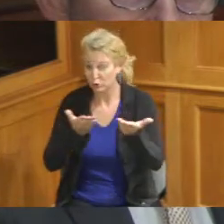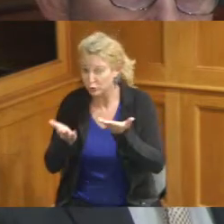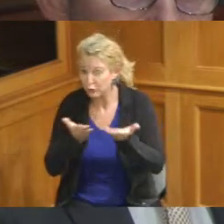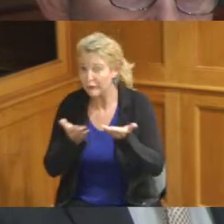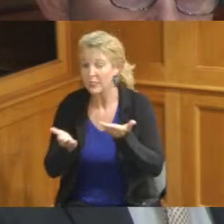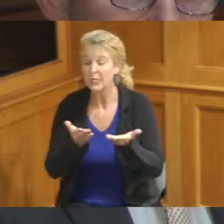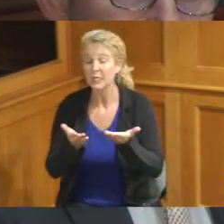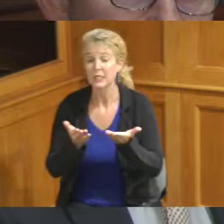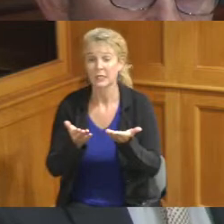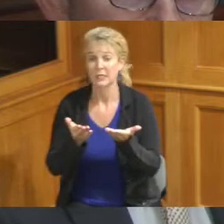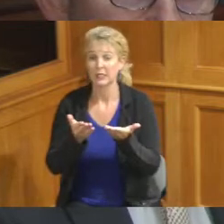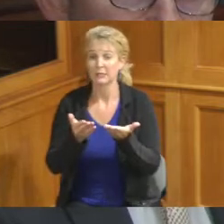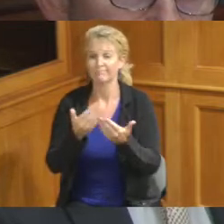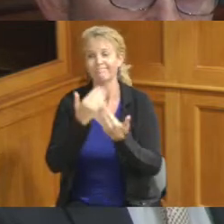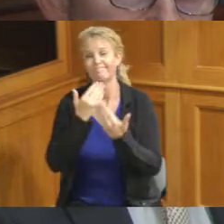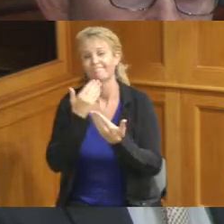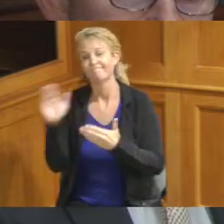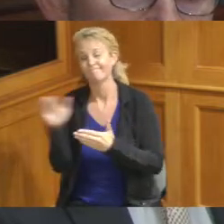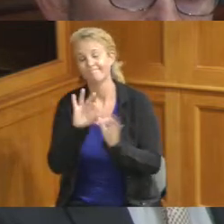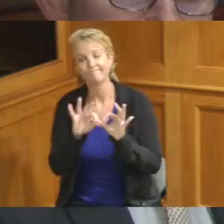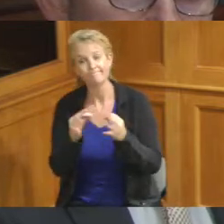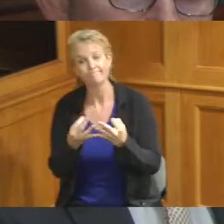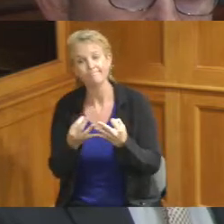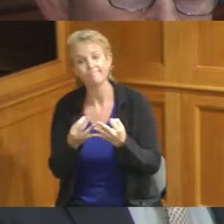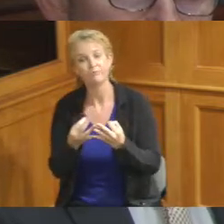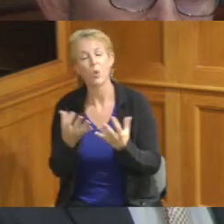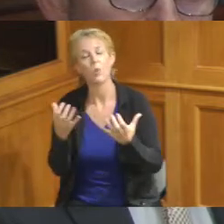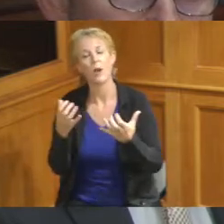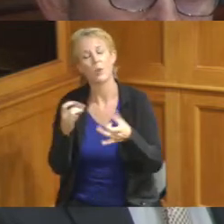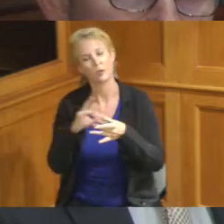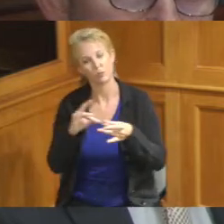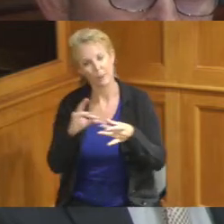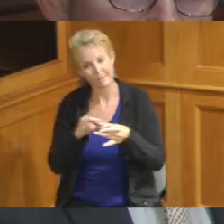throughout the county and thank their families so I did want to mention that it was a a pleasure to